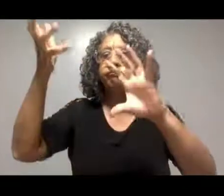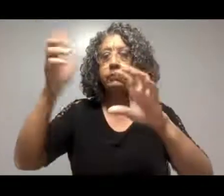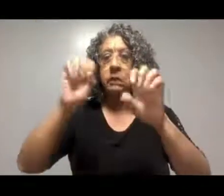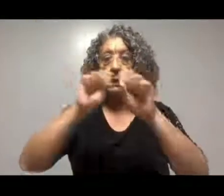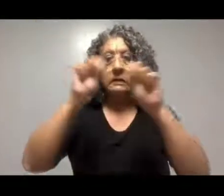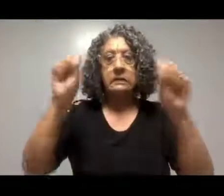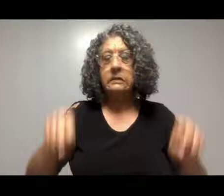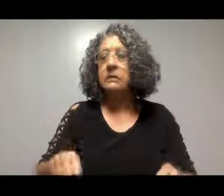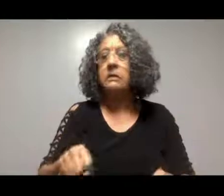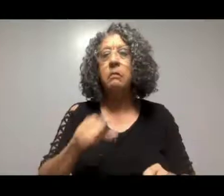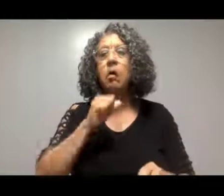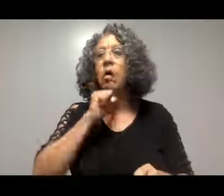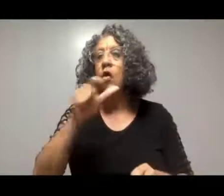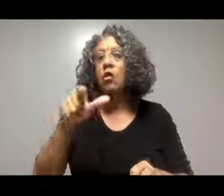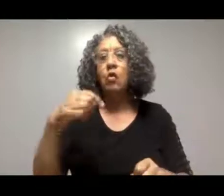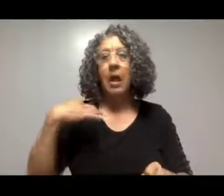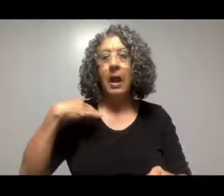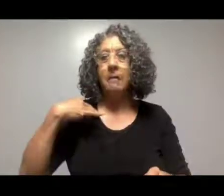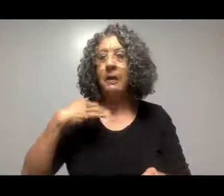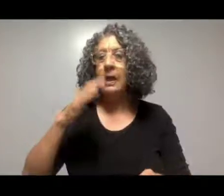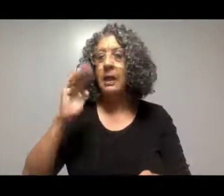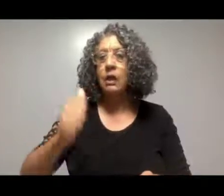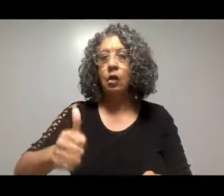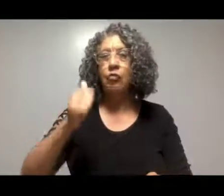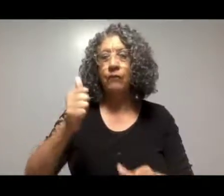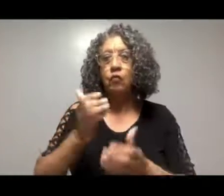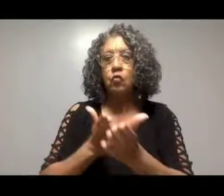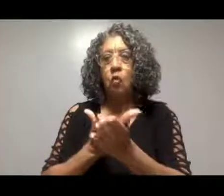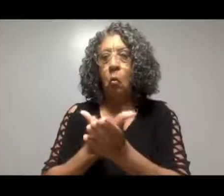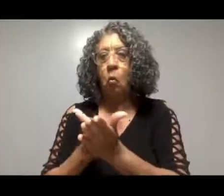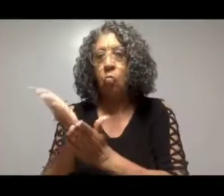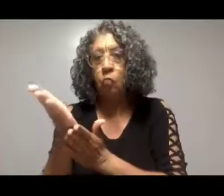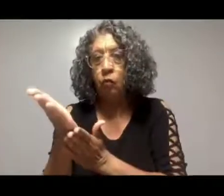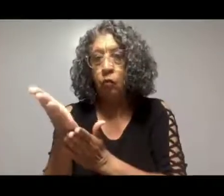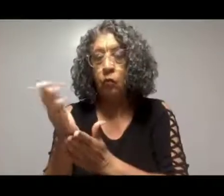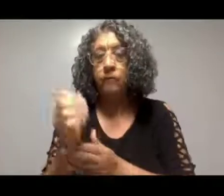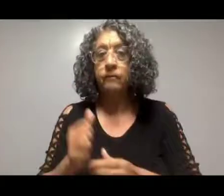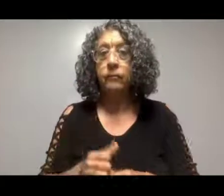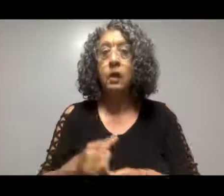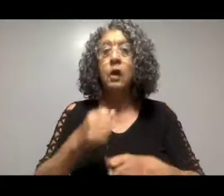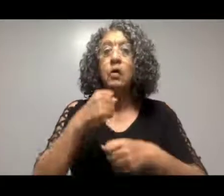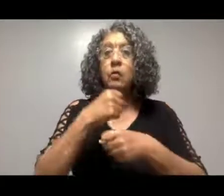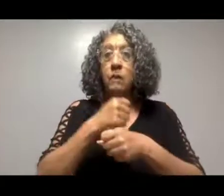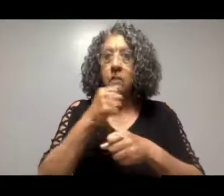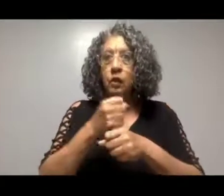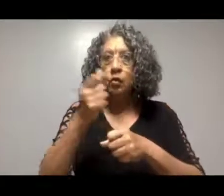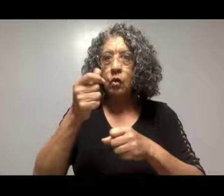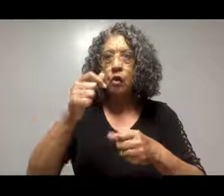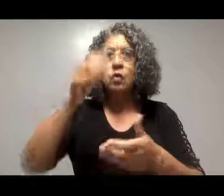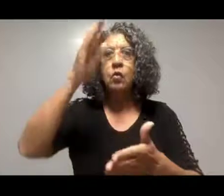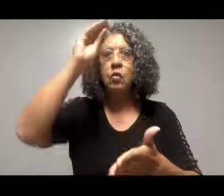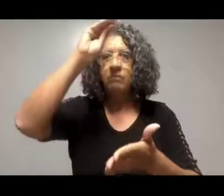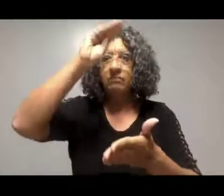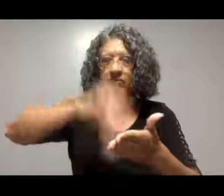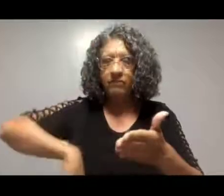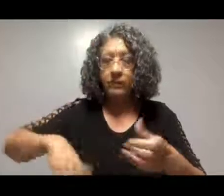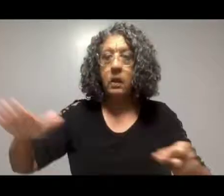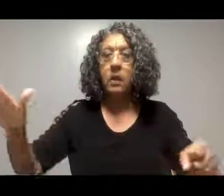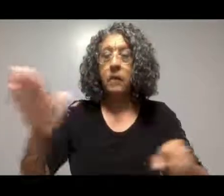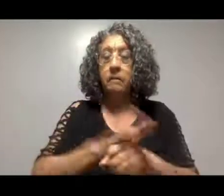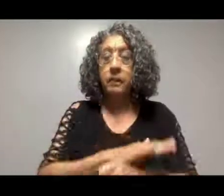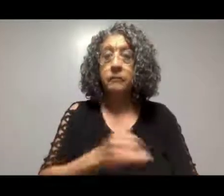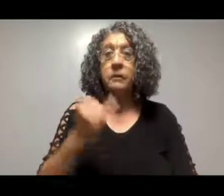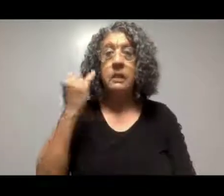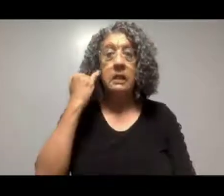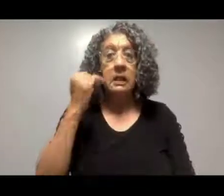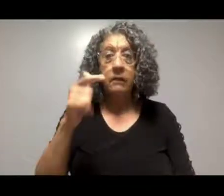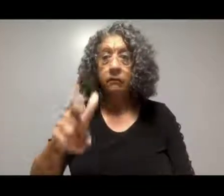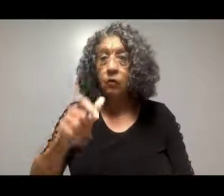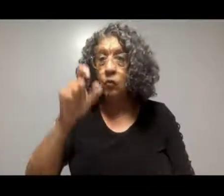and your application will not be processed. So make sure you fill out the application completely.